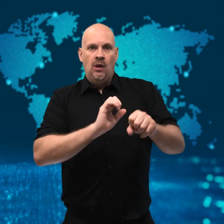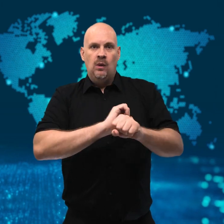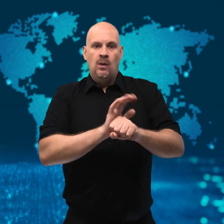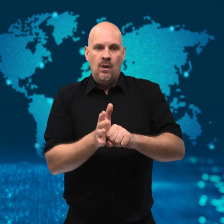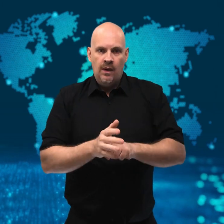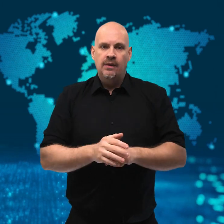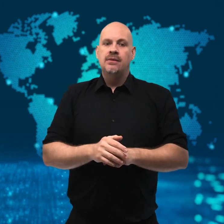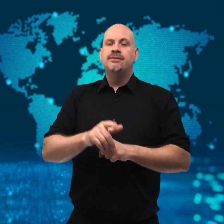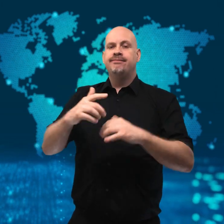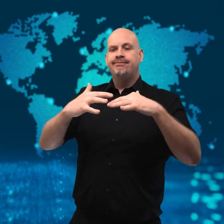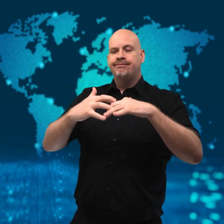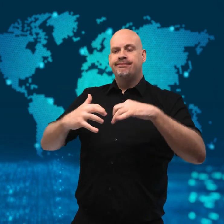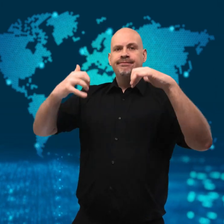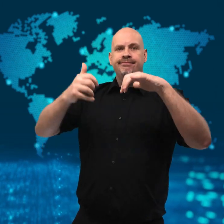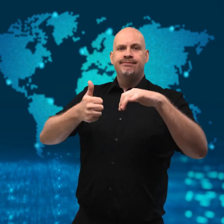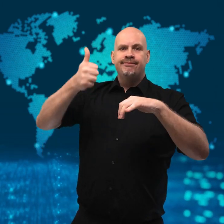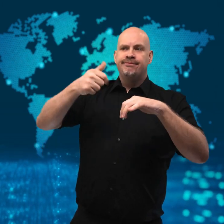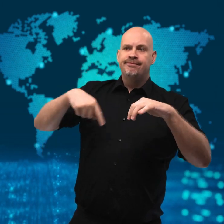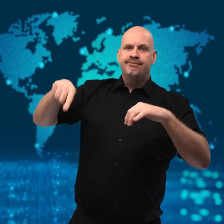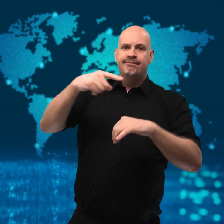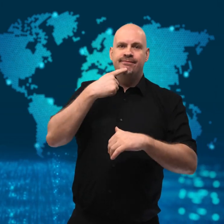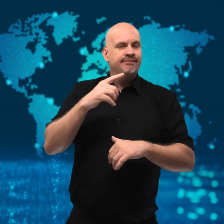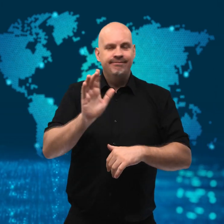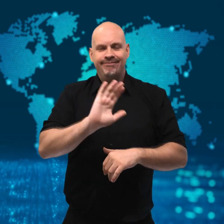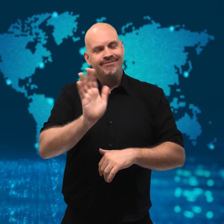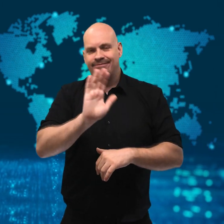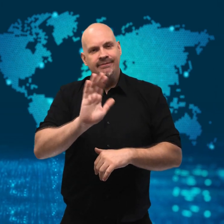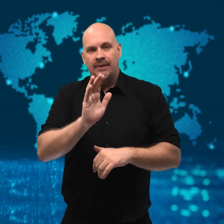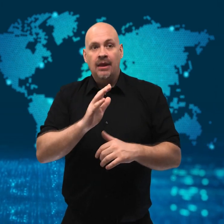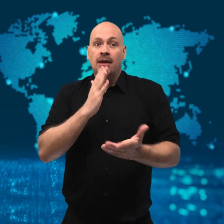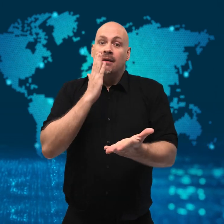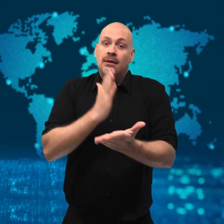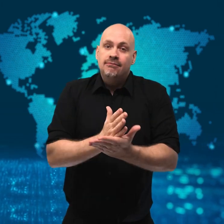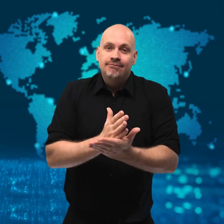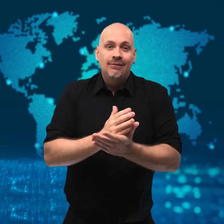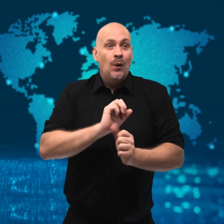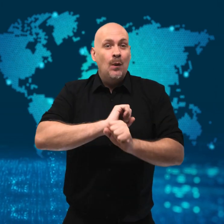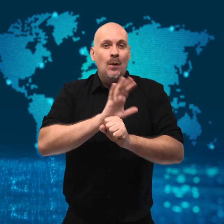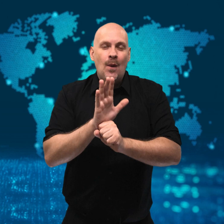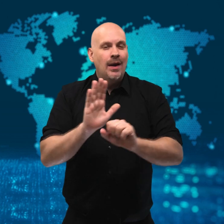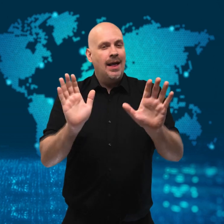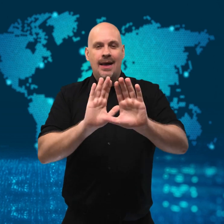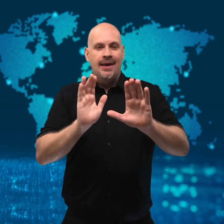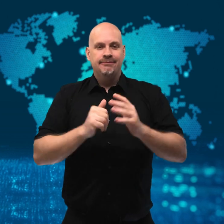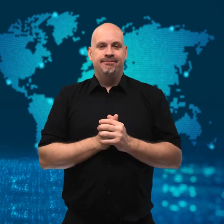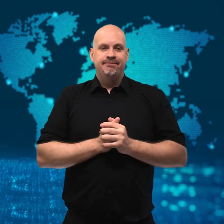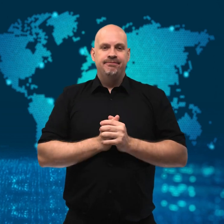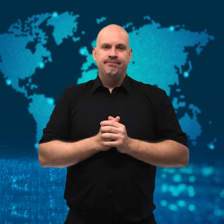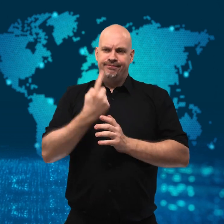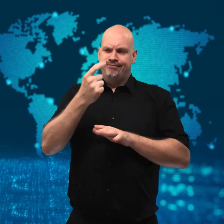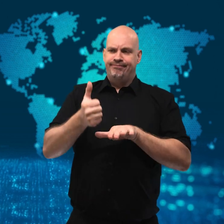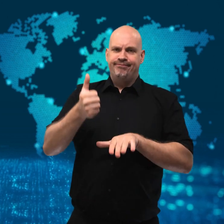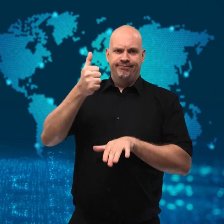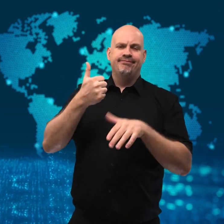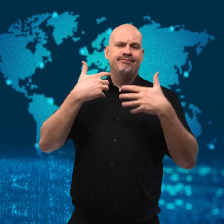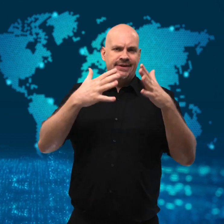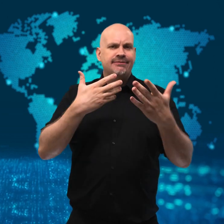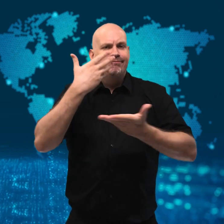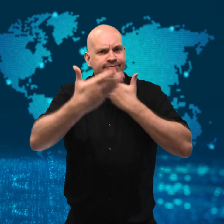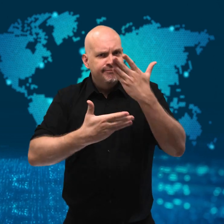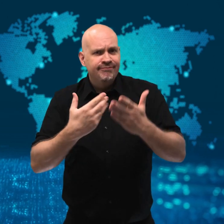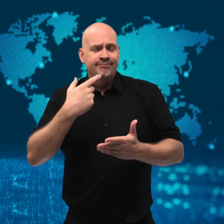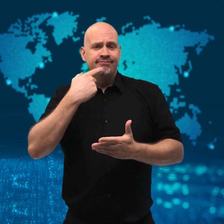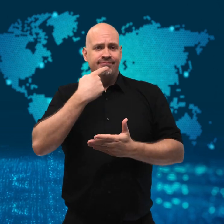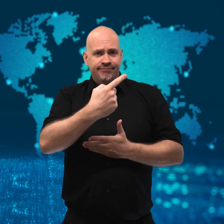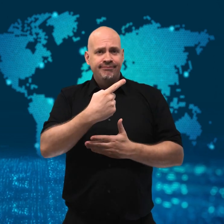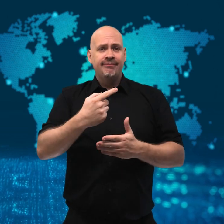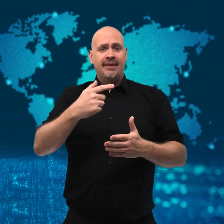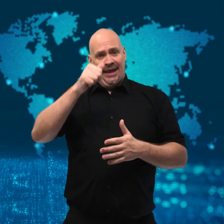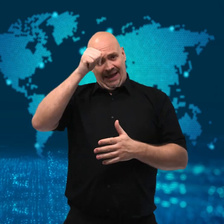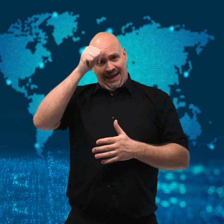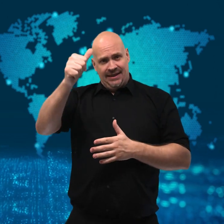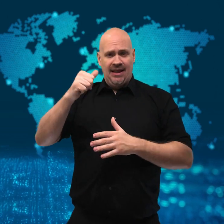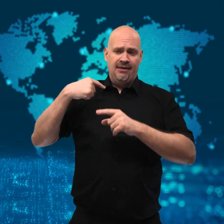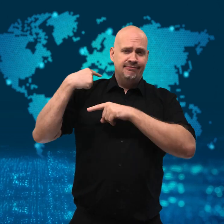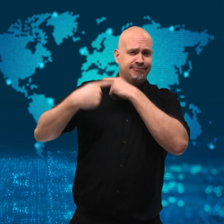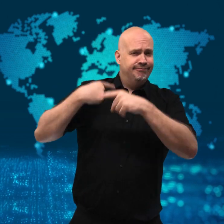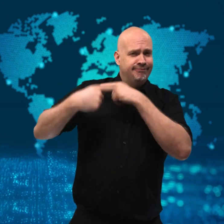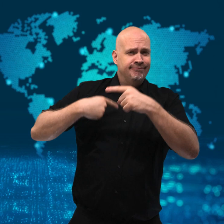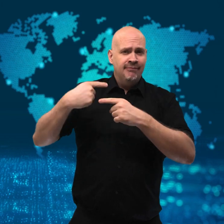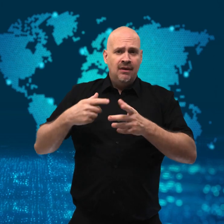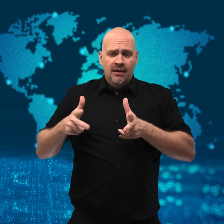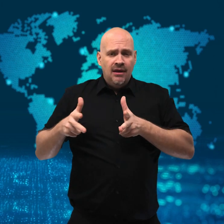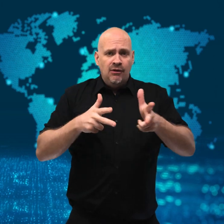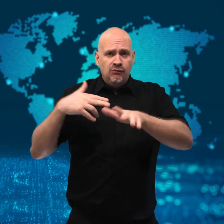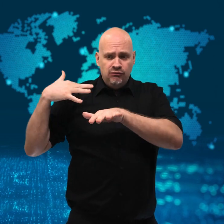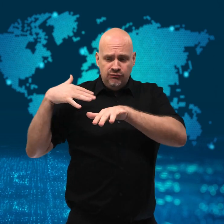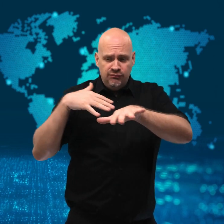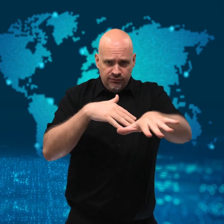One official explained that riverside burials have taken place for decades.